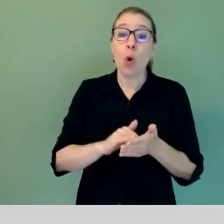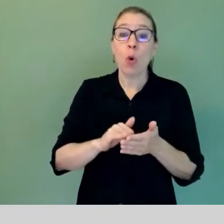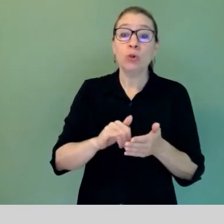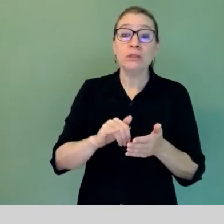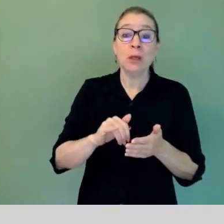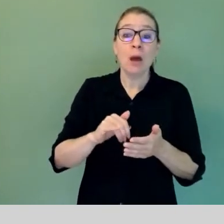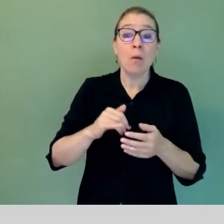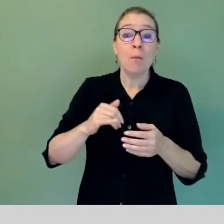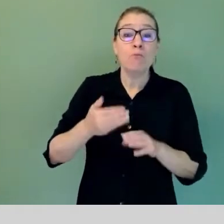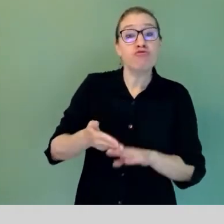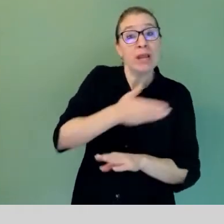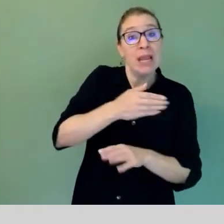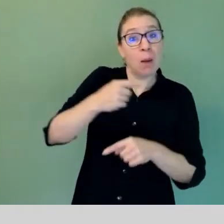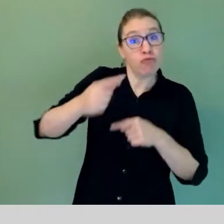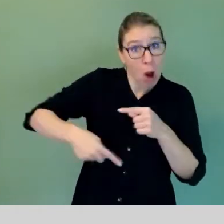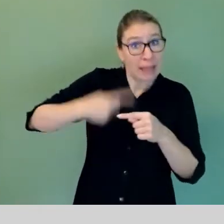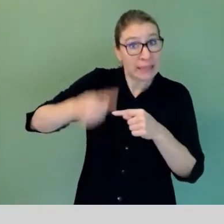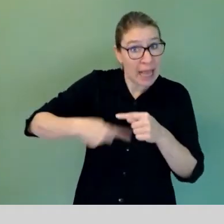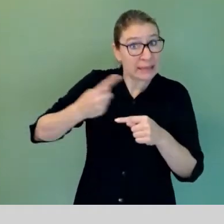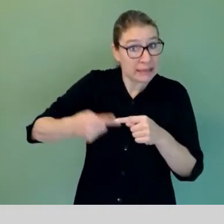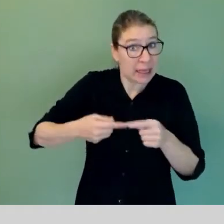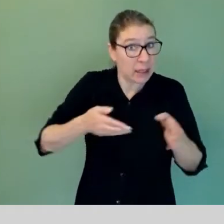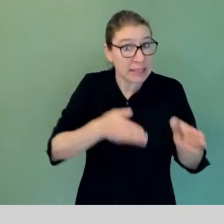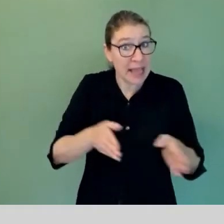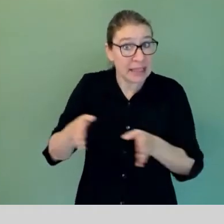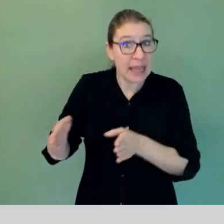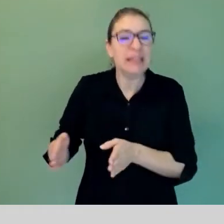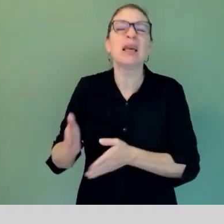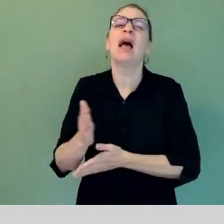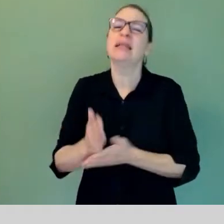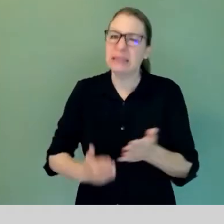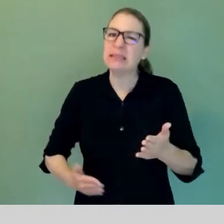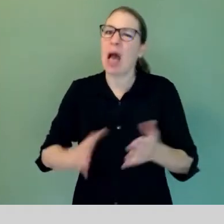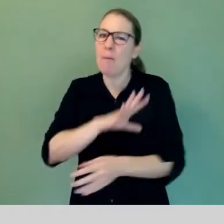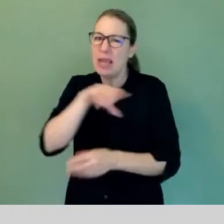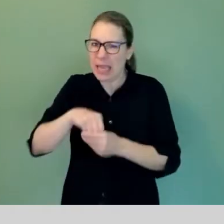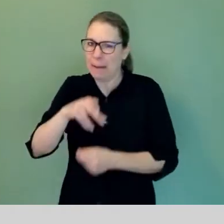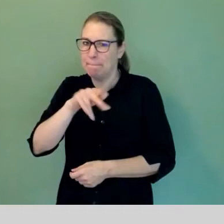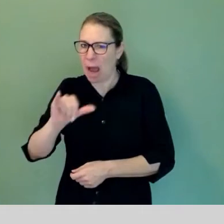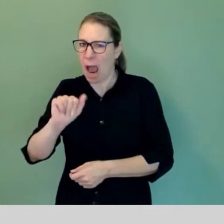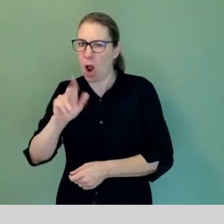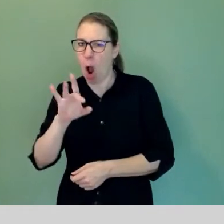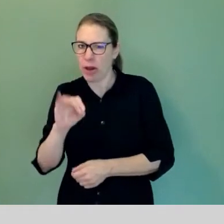and pre-processing techniques are implemented. Some of them are implemented in PI Audio Processing,